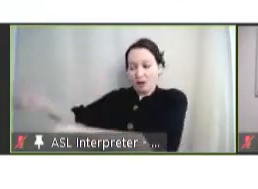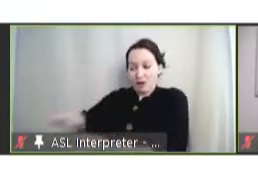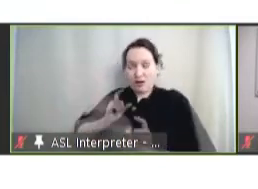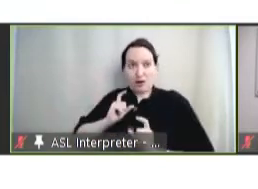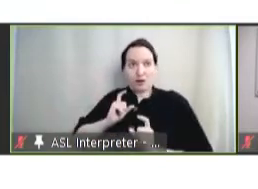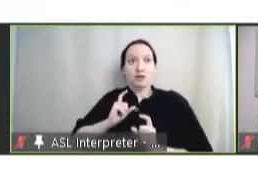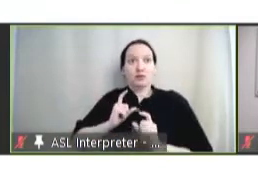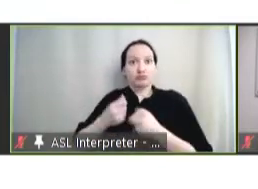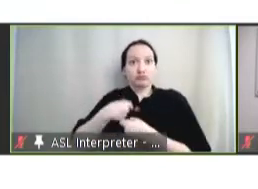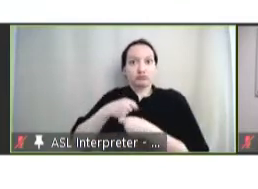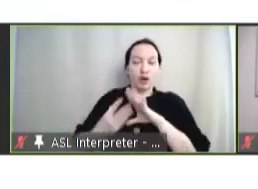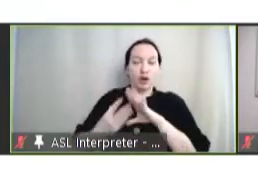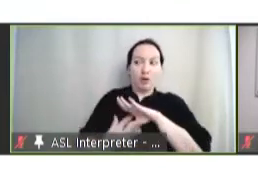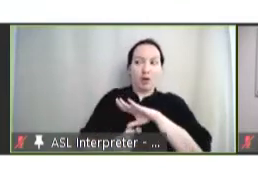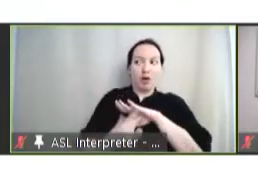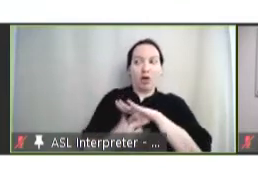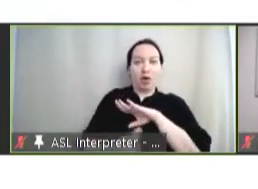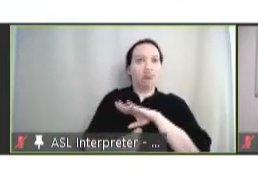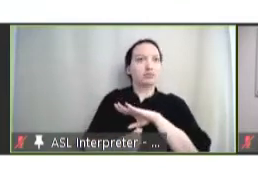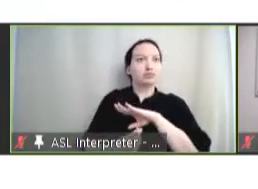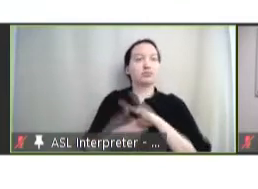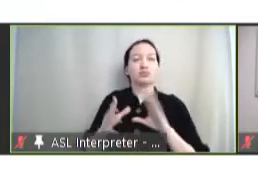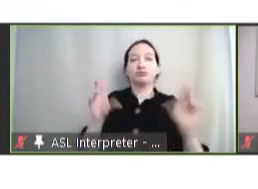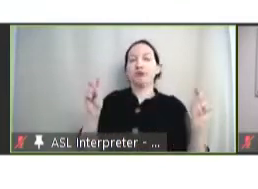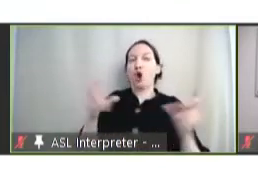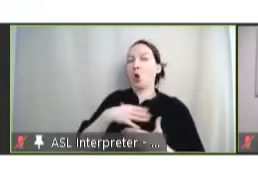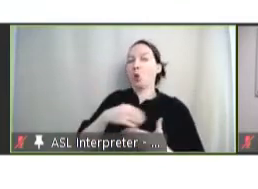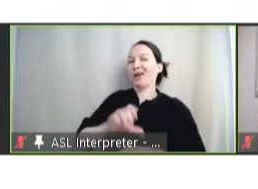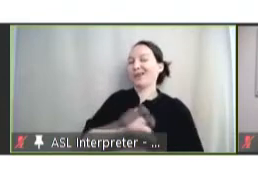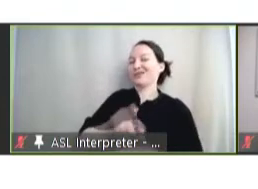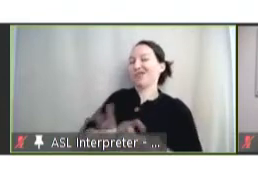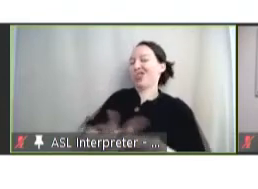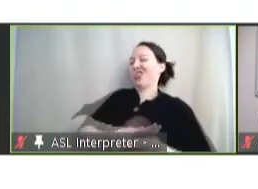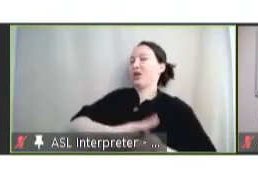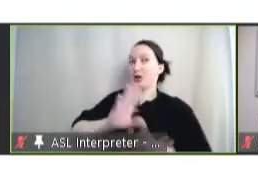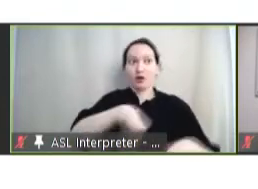to make it, you know, sort of white paged and then provide it to anybody who needed it. And